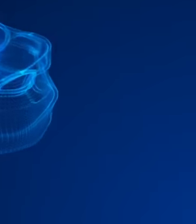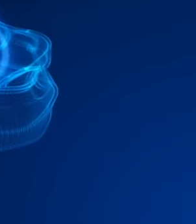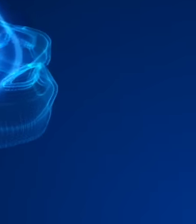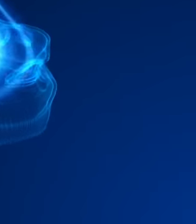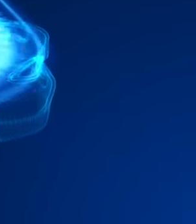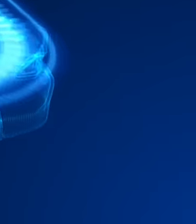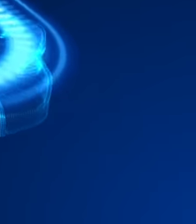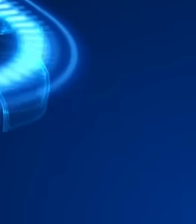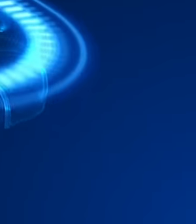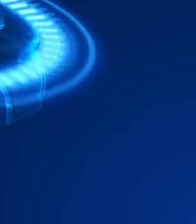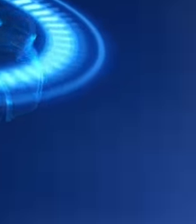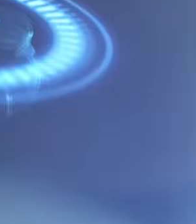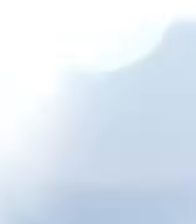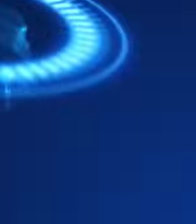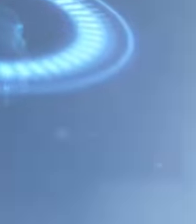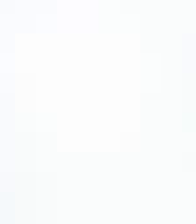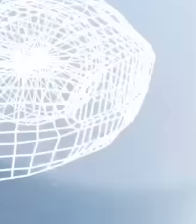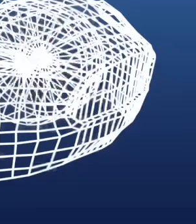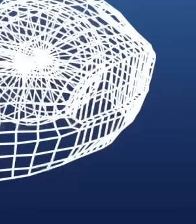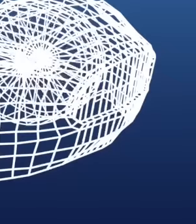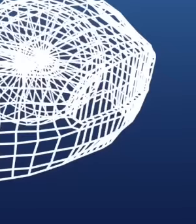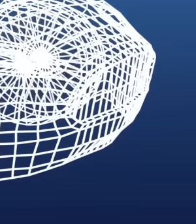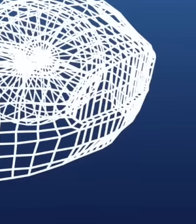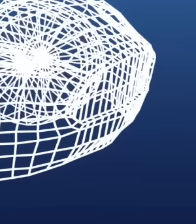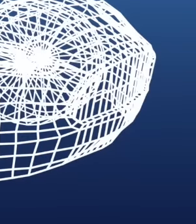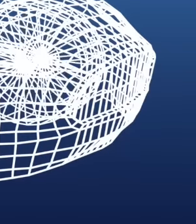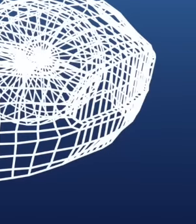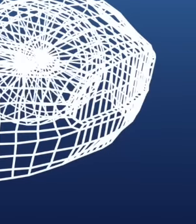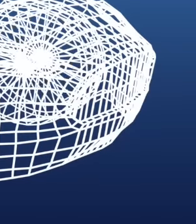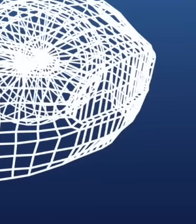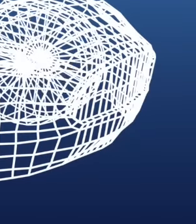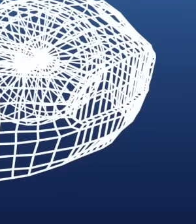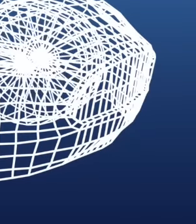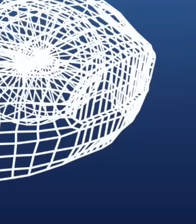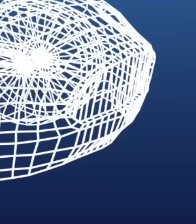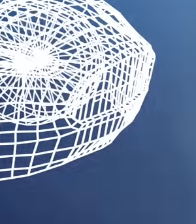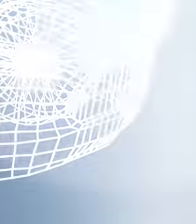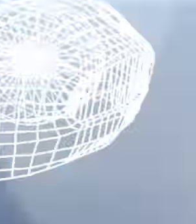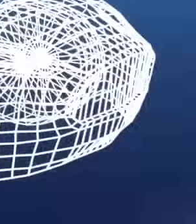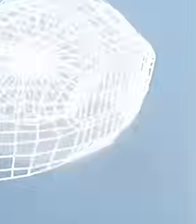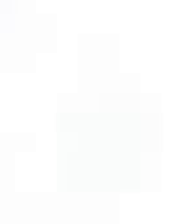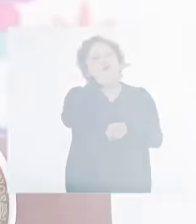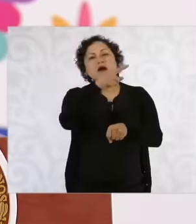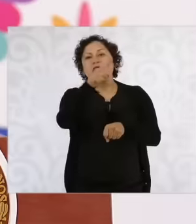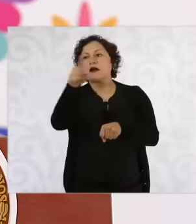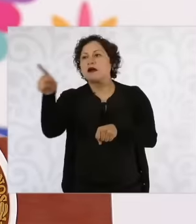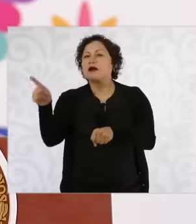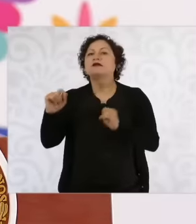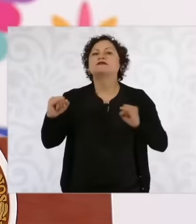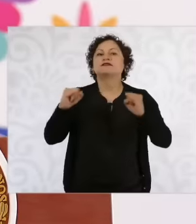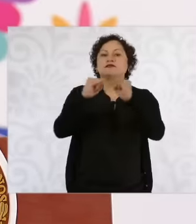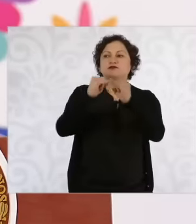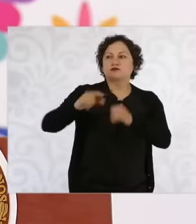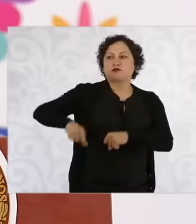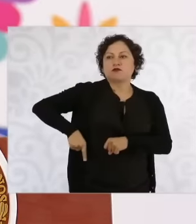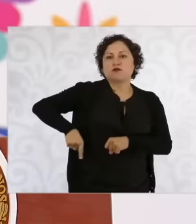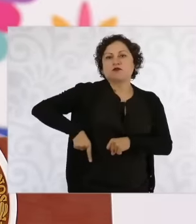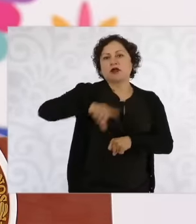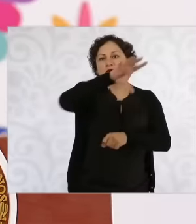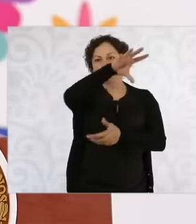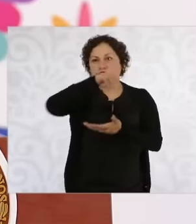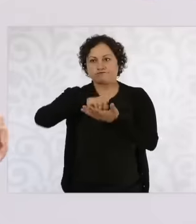forward in the energy transition through the conference of press the president reported that